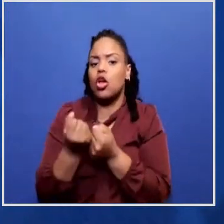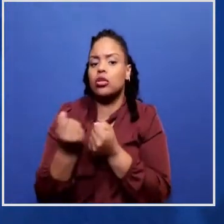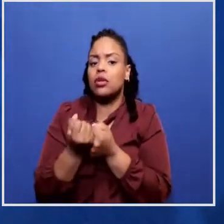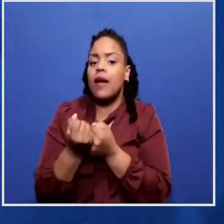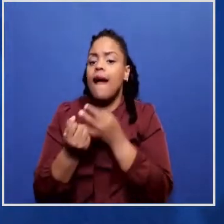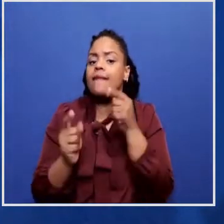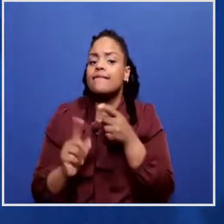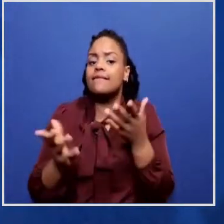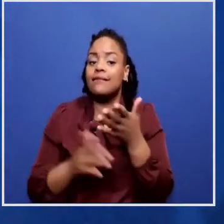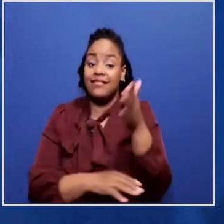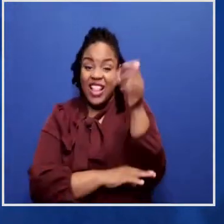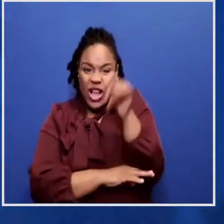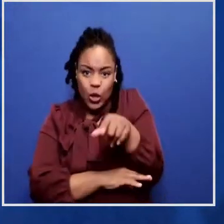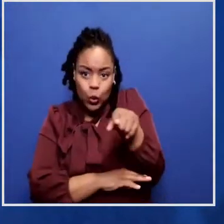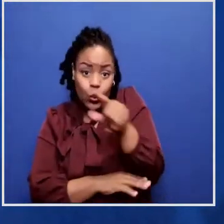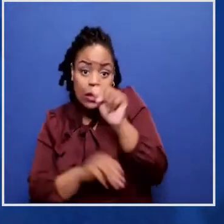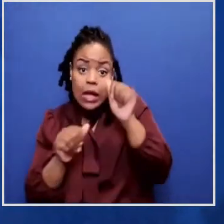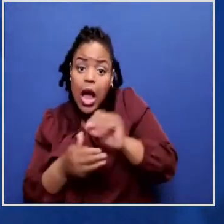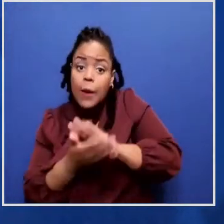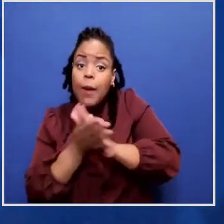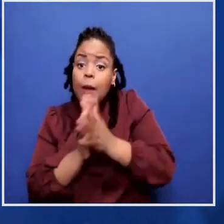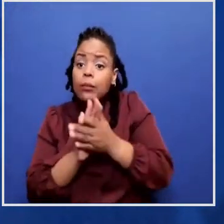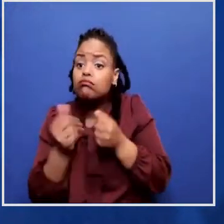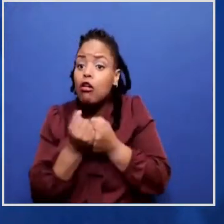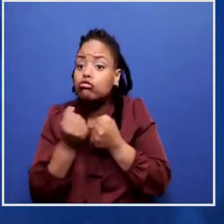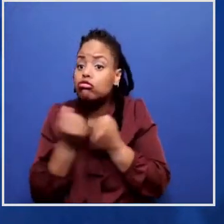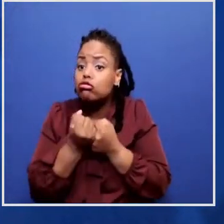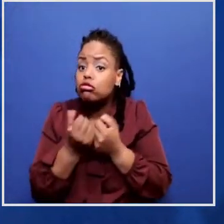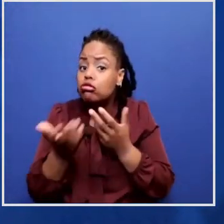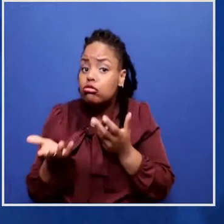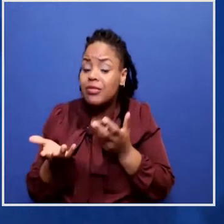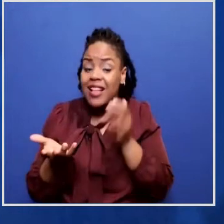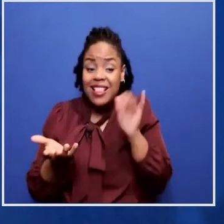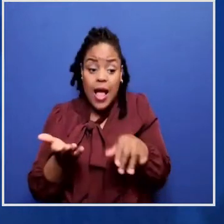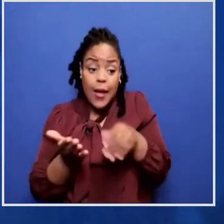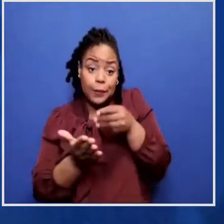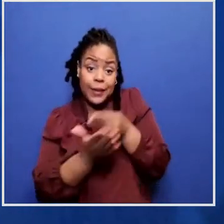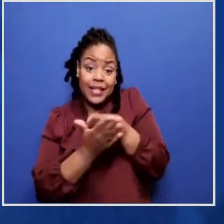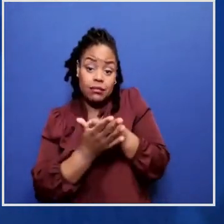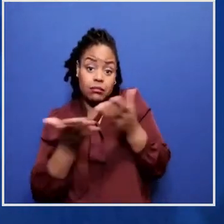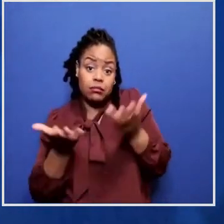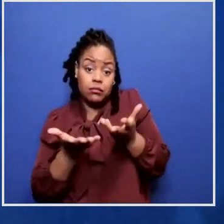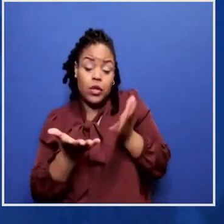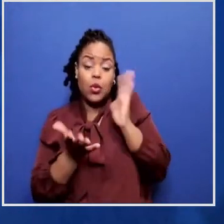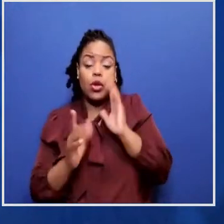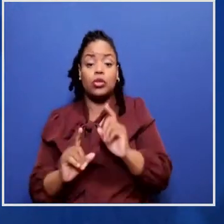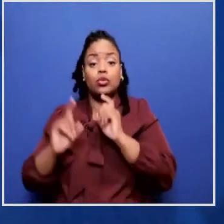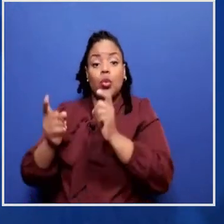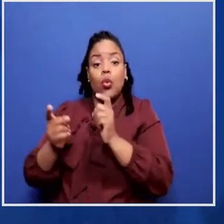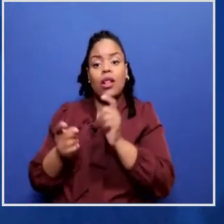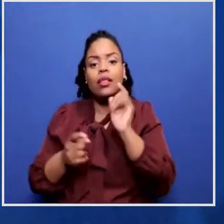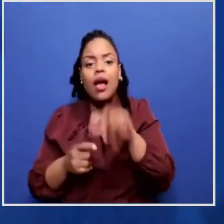THE FIELD OF FLAGS. 100% OF YOUR CONTRIBUTIONS WILL